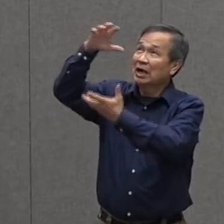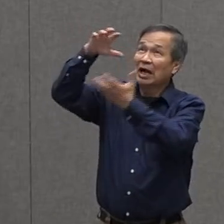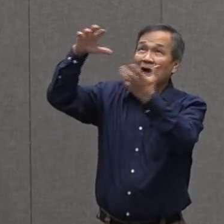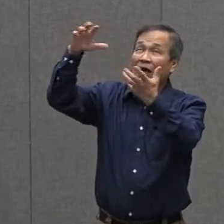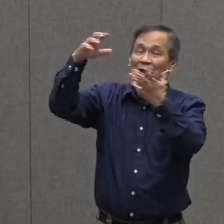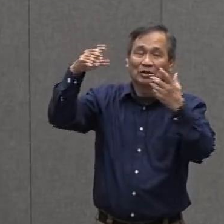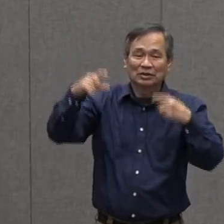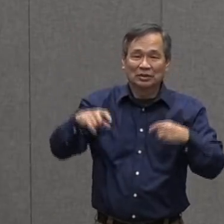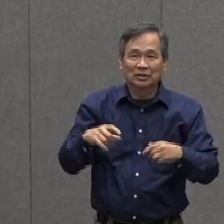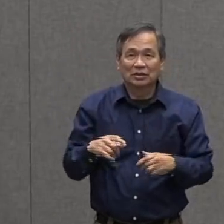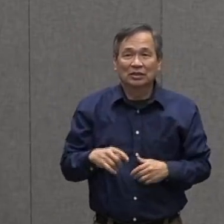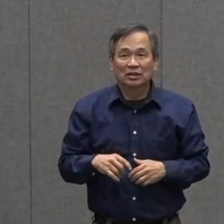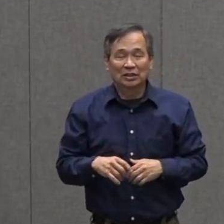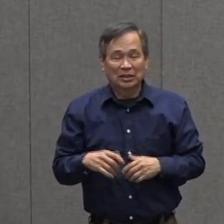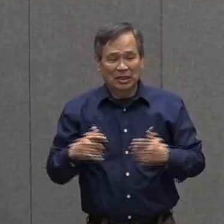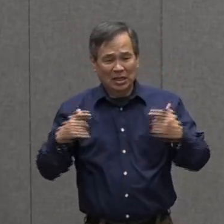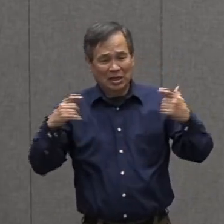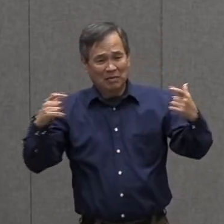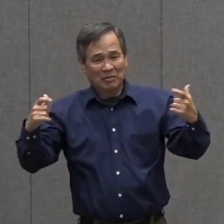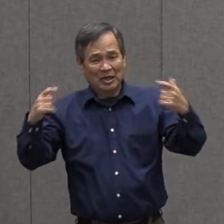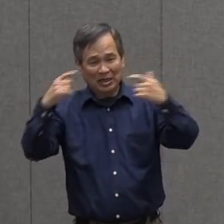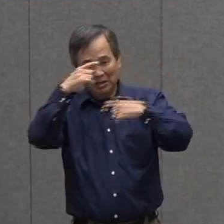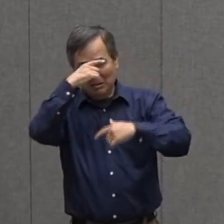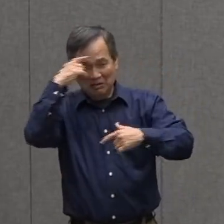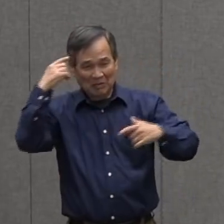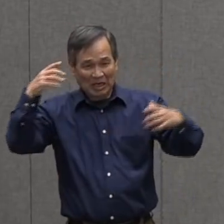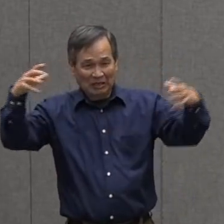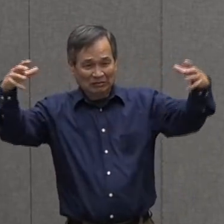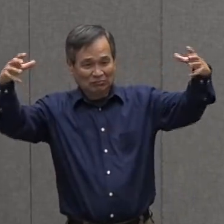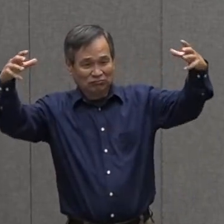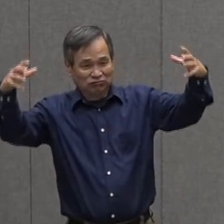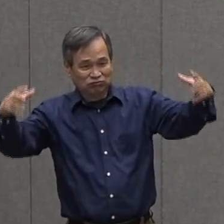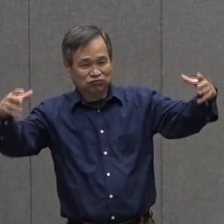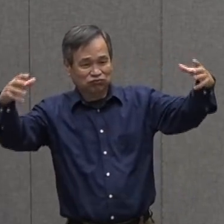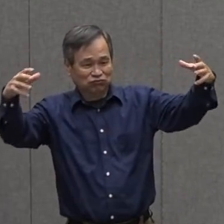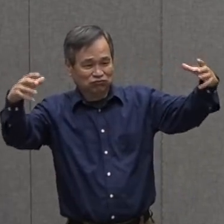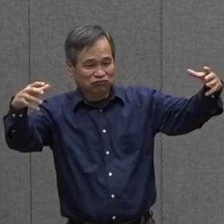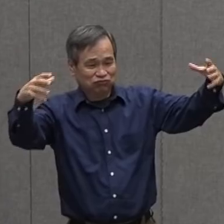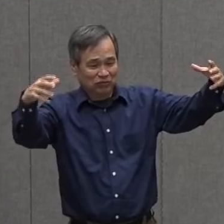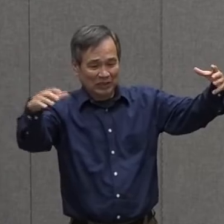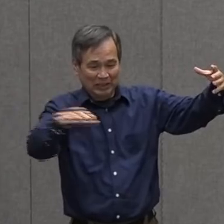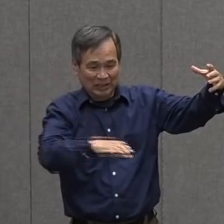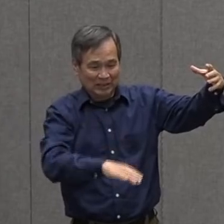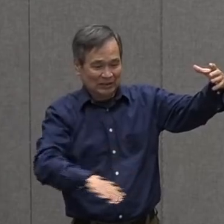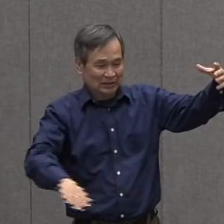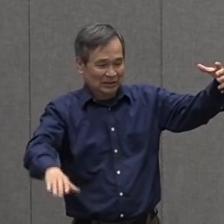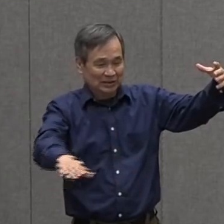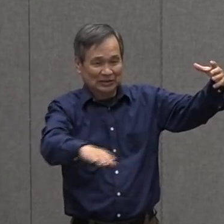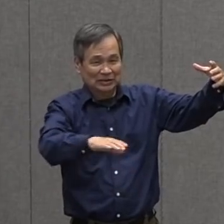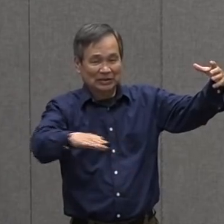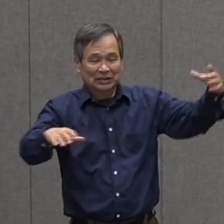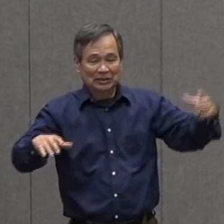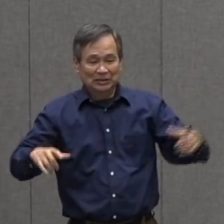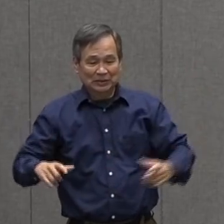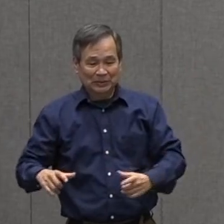"The big black cloud all heavy with rain "that shadowed the ground on Kapiti Plain."